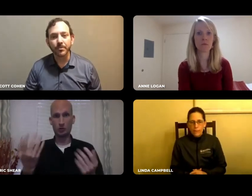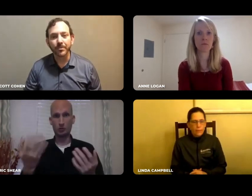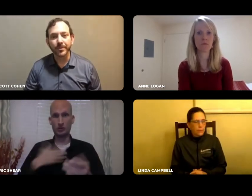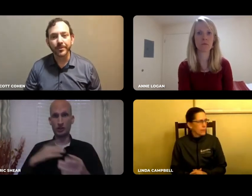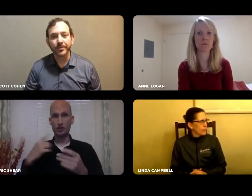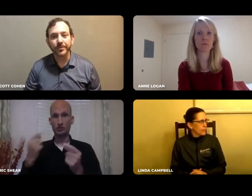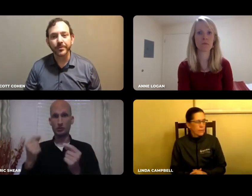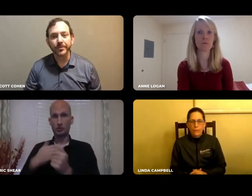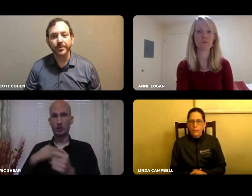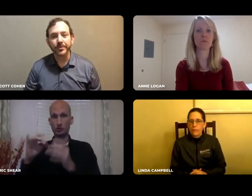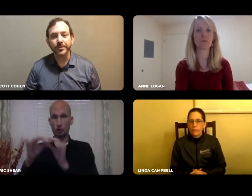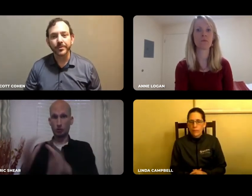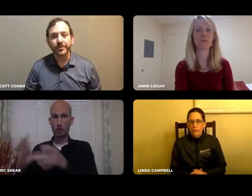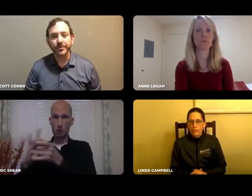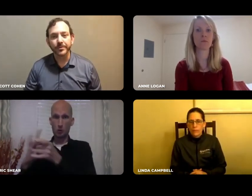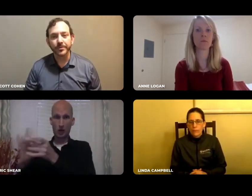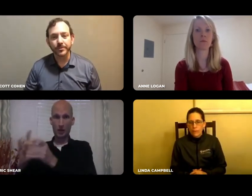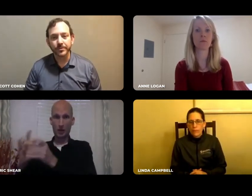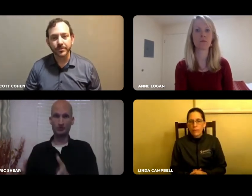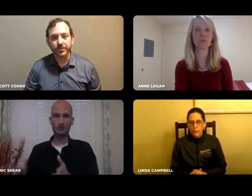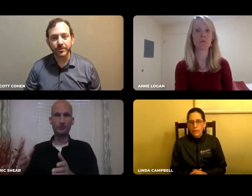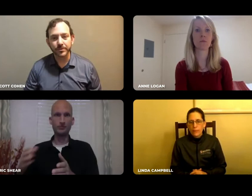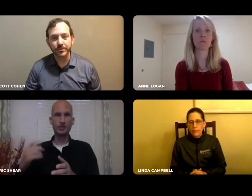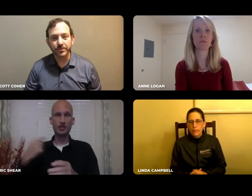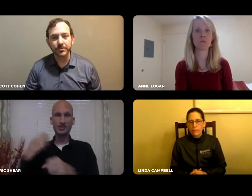In regard to what I've done with Coordinating interpreters.